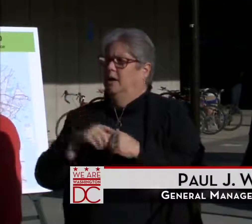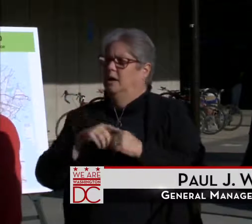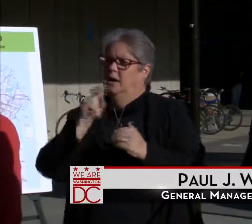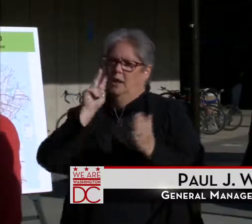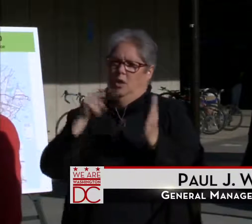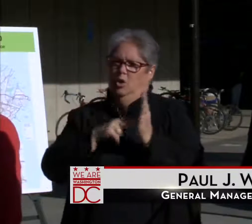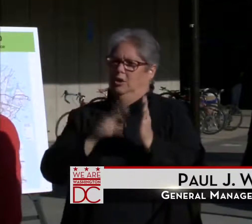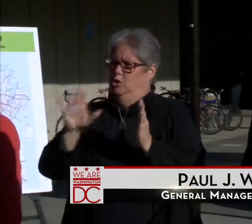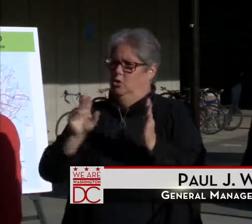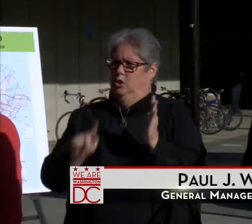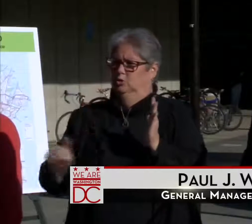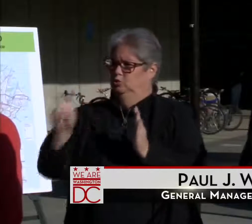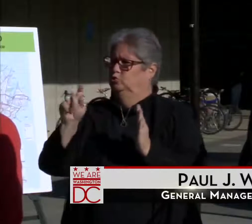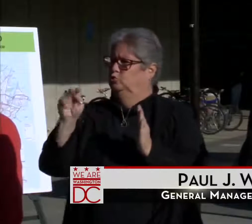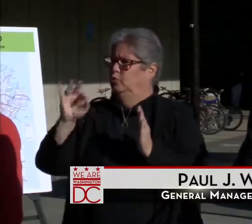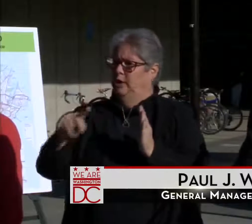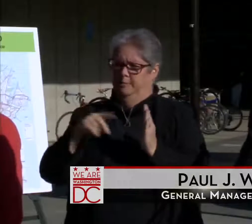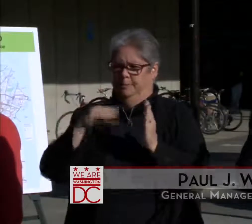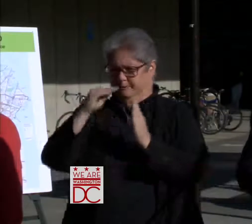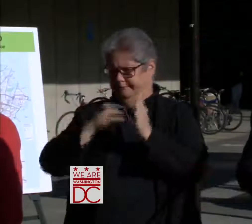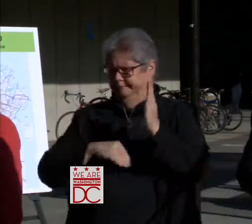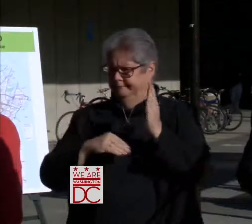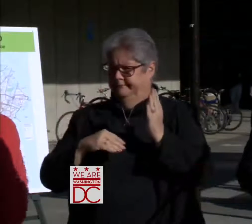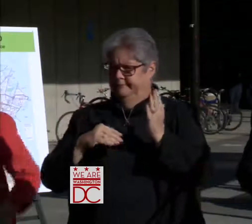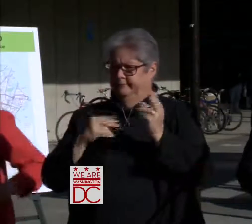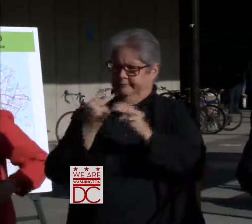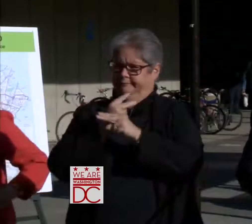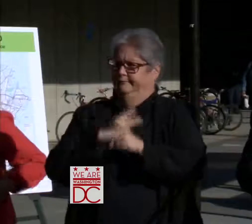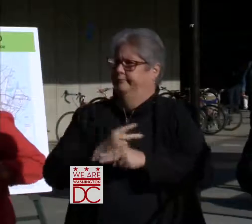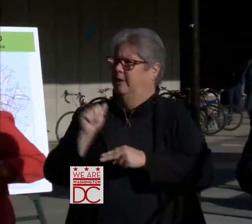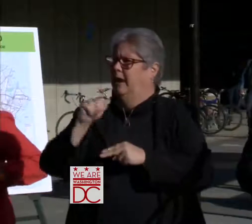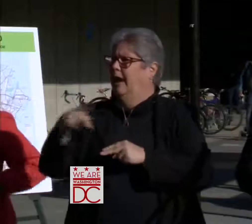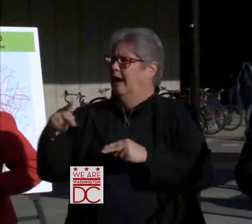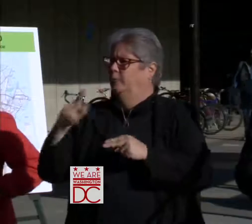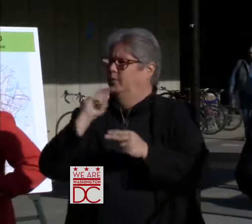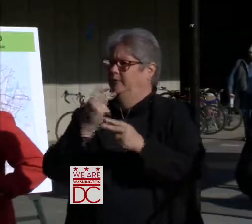PARTICULAR TRIP AND LET THE APP IN EFFECT HELP YOU GET THERE.